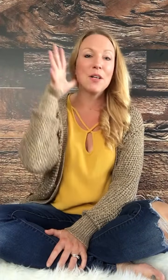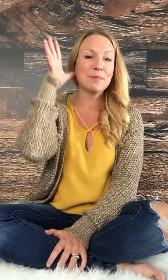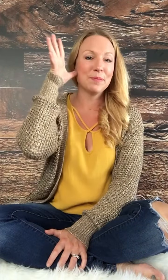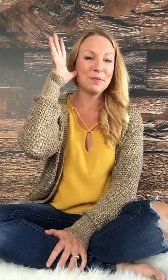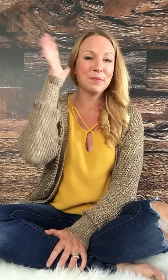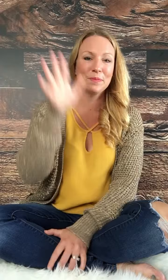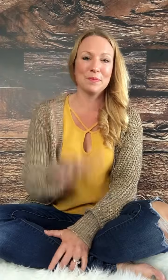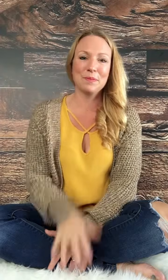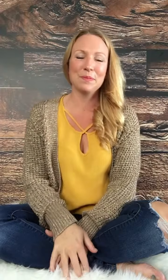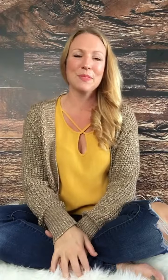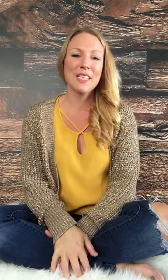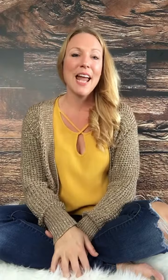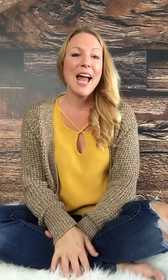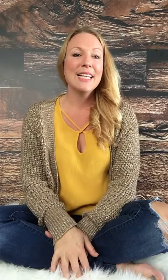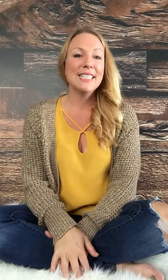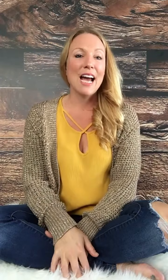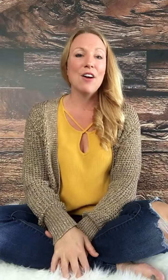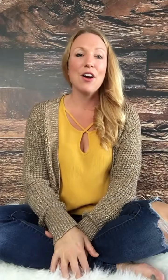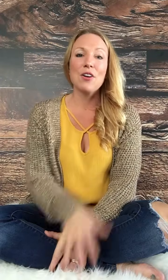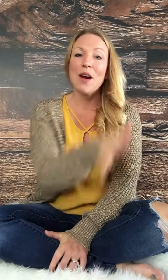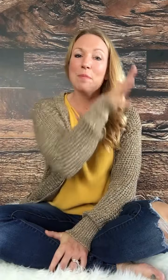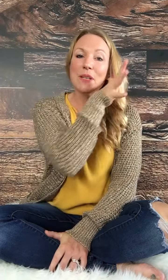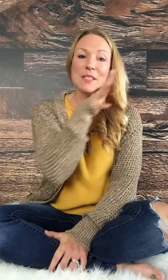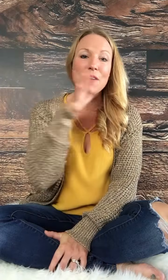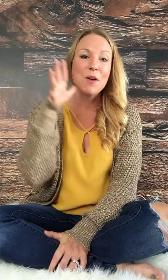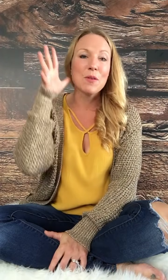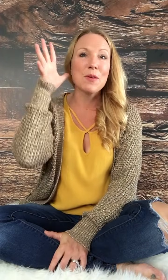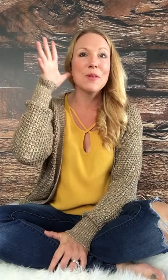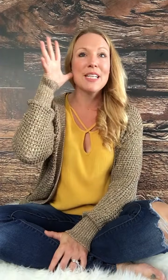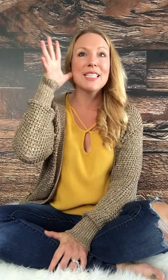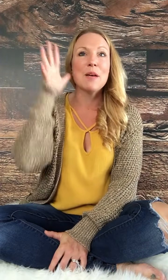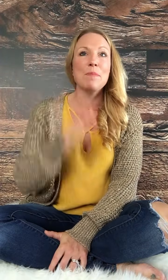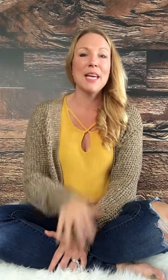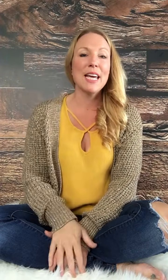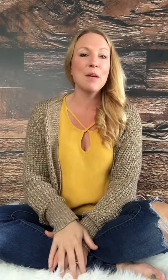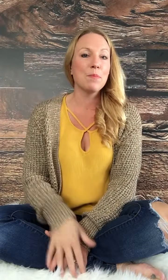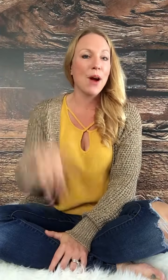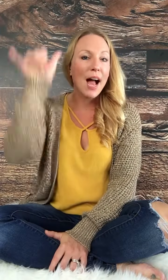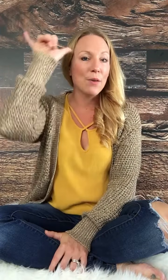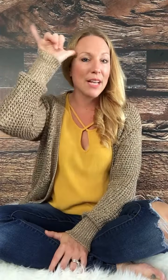Down on Grandpa's FARM, there is a big brown